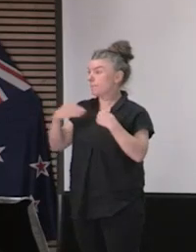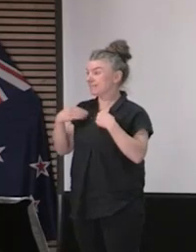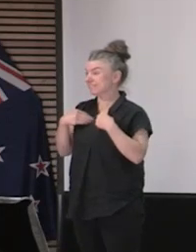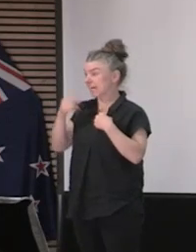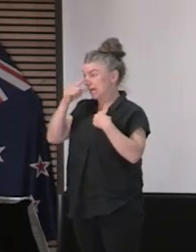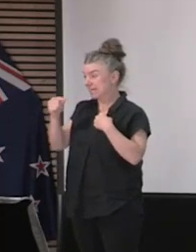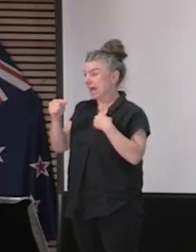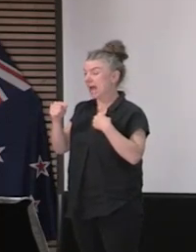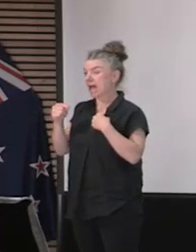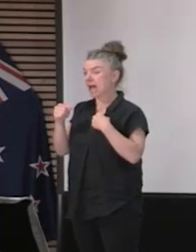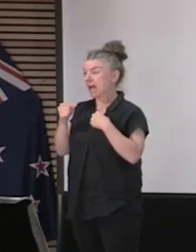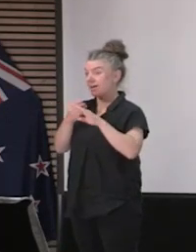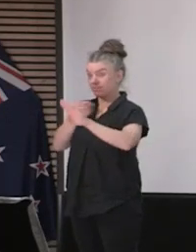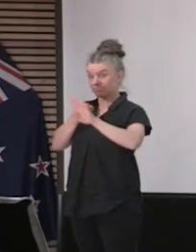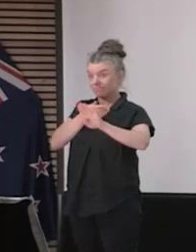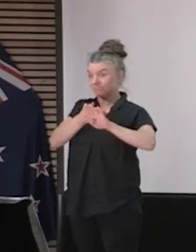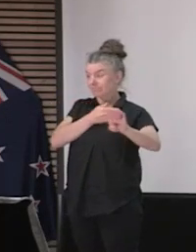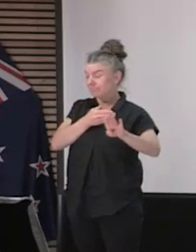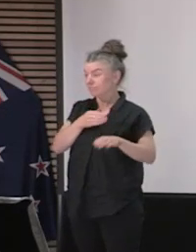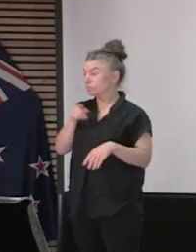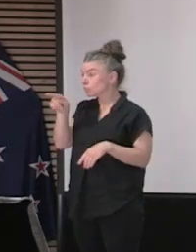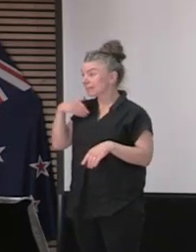Those are somepeople sings that we askpeople to already prepare for.